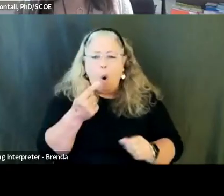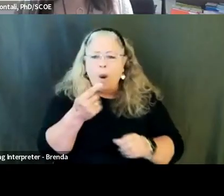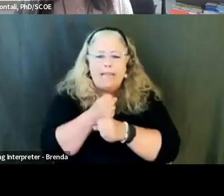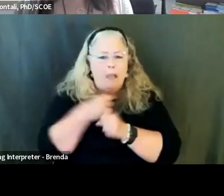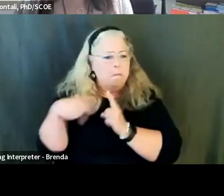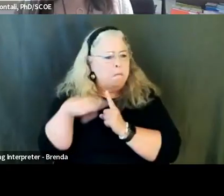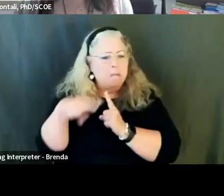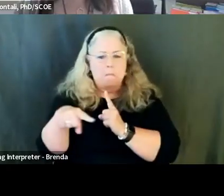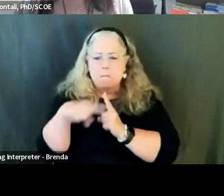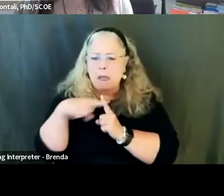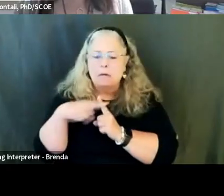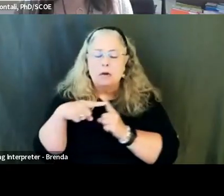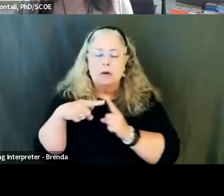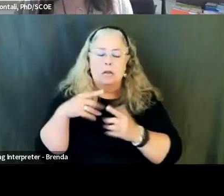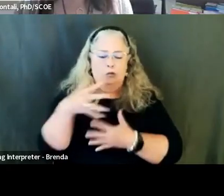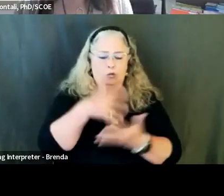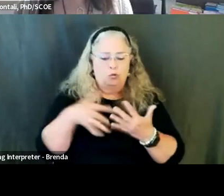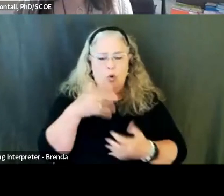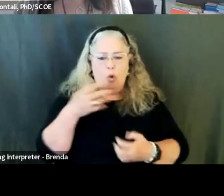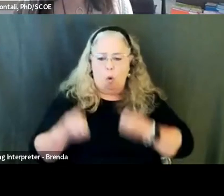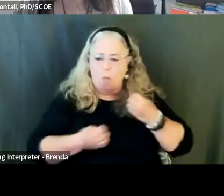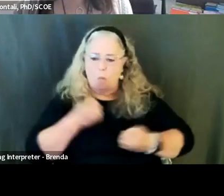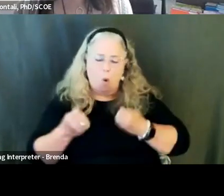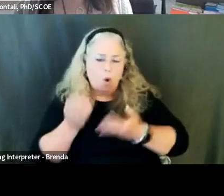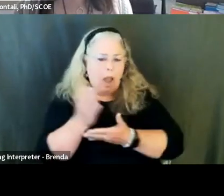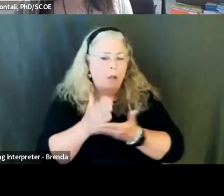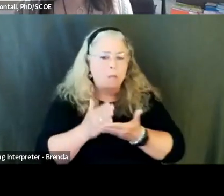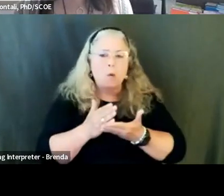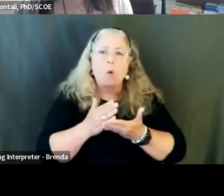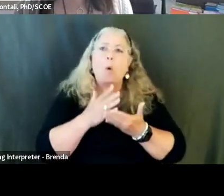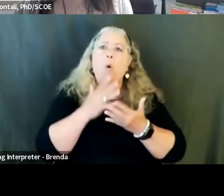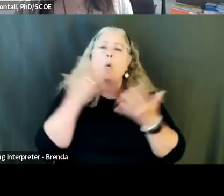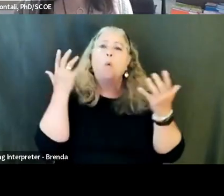I think you know the social emotional aspect of it has been huge and they see that. And I